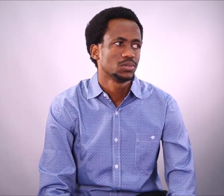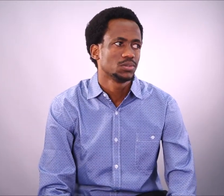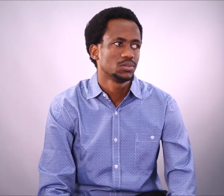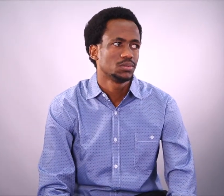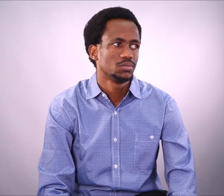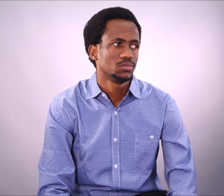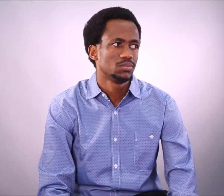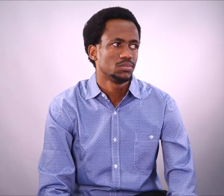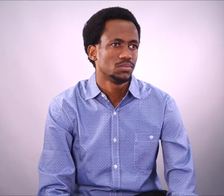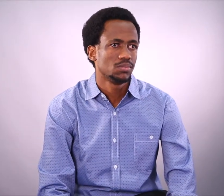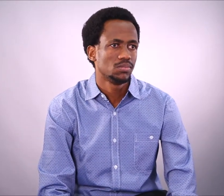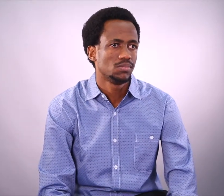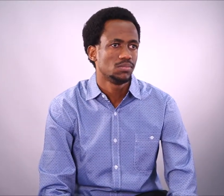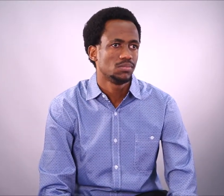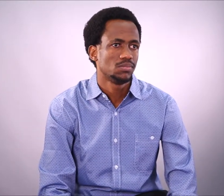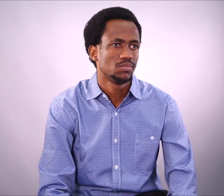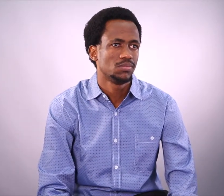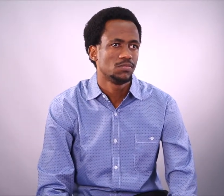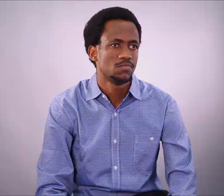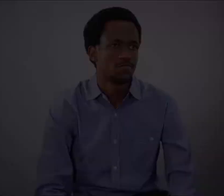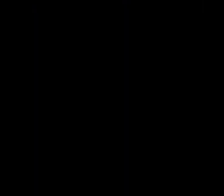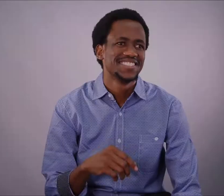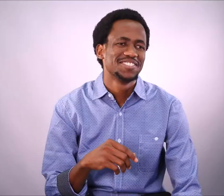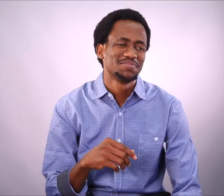but it's a continuation of the same project.